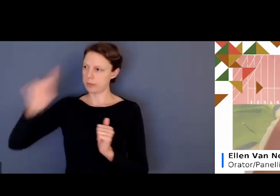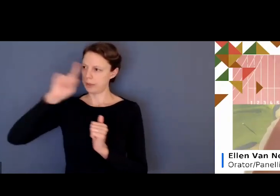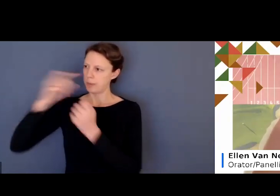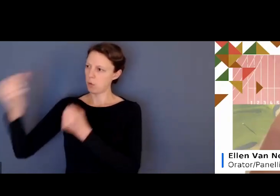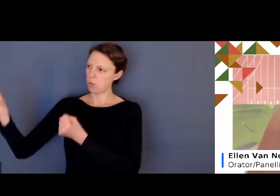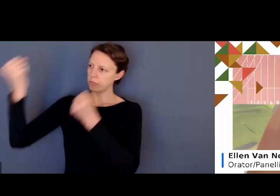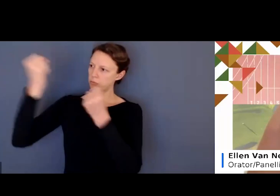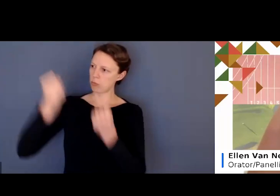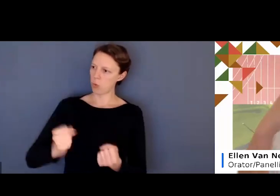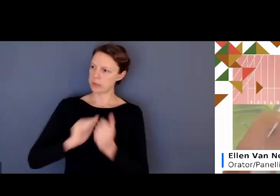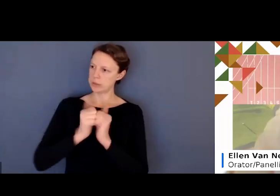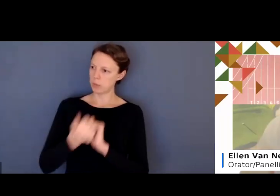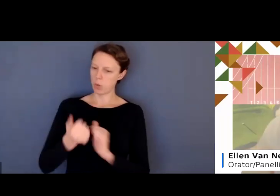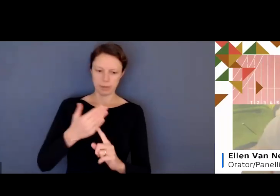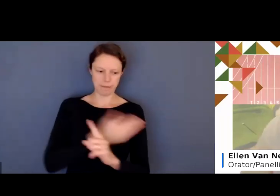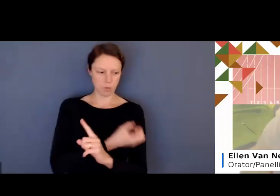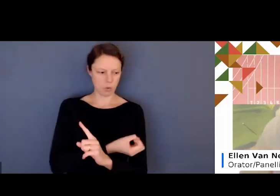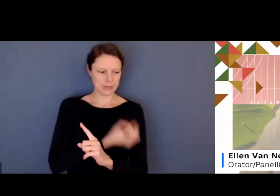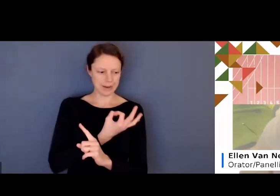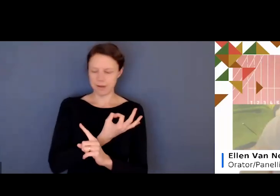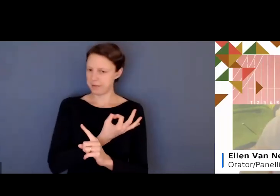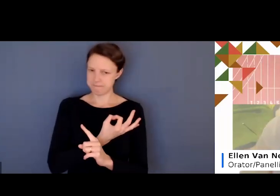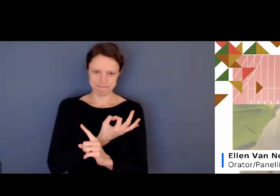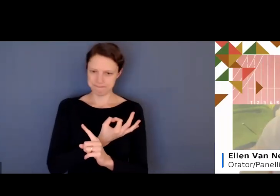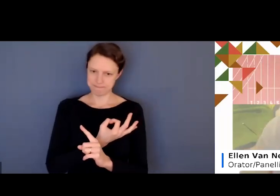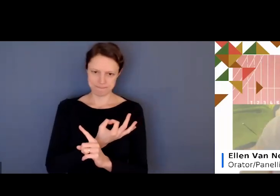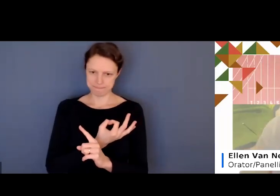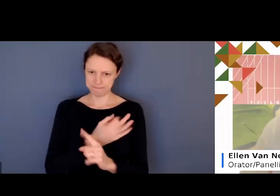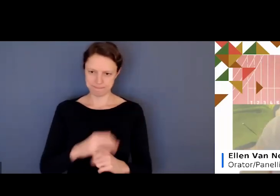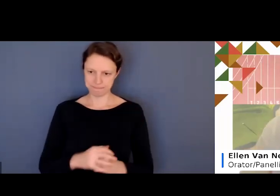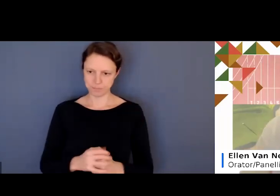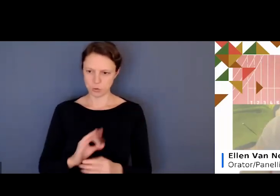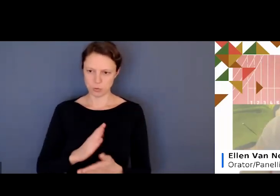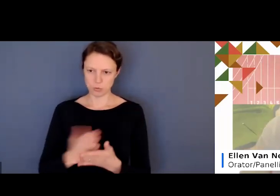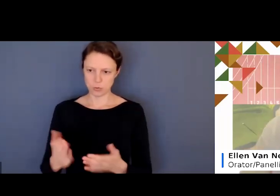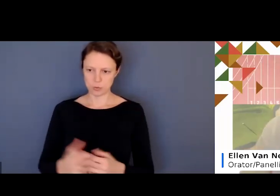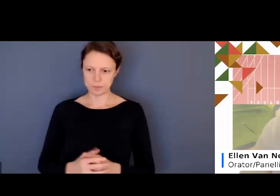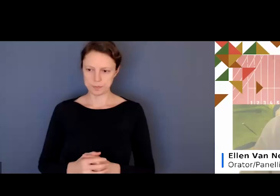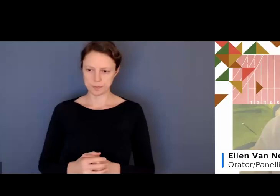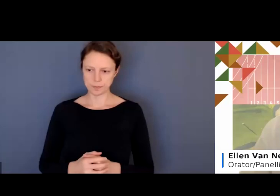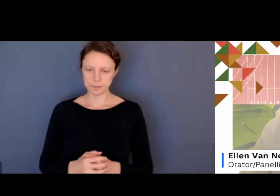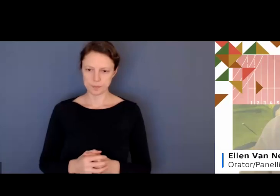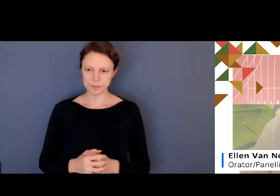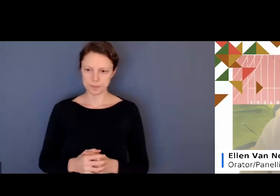and there was no sport before their arrival. There is a history here